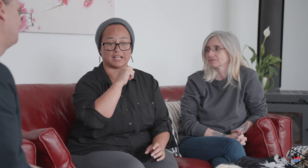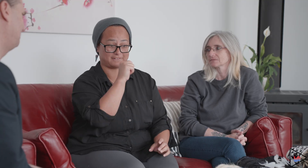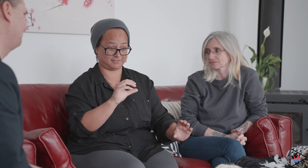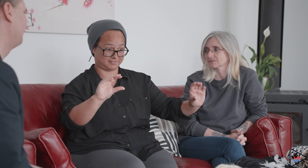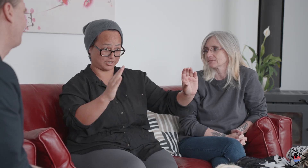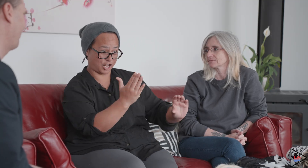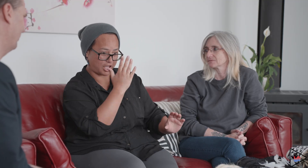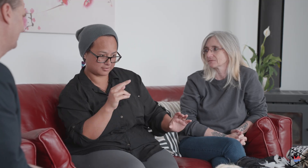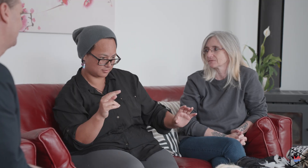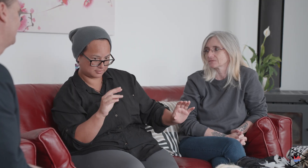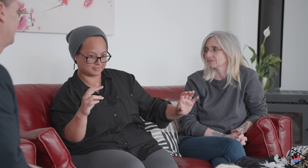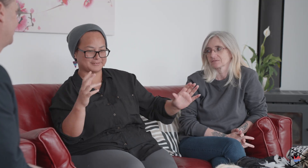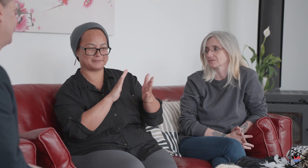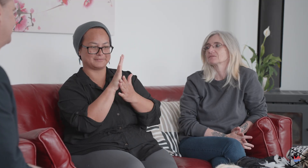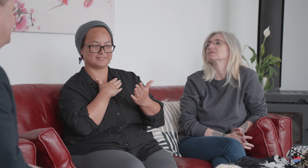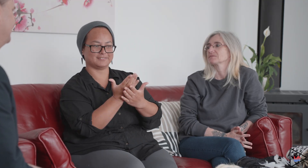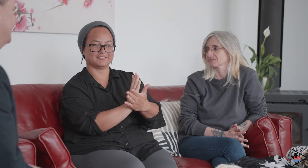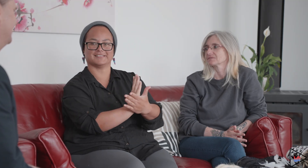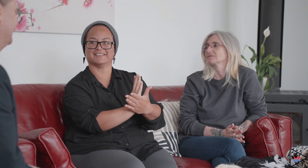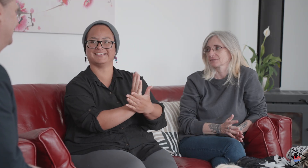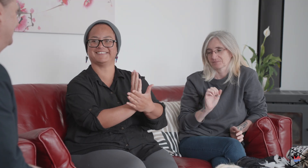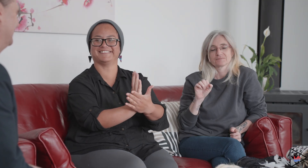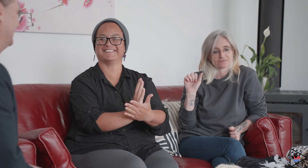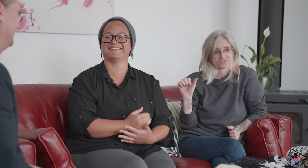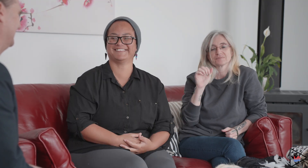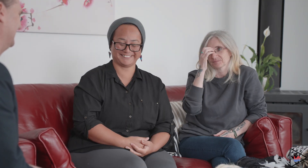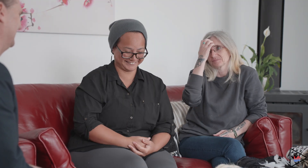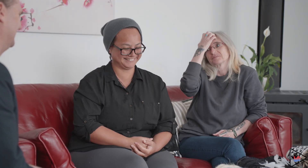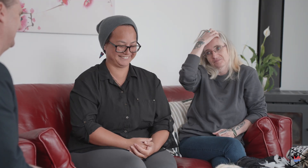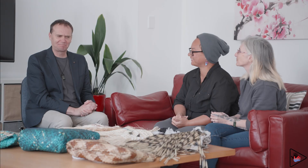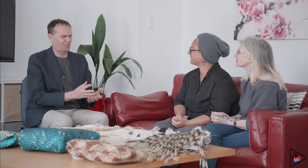steps at cutting. You go take a step back, come back, have another look, cut it a little bit more,